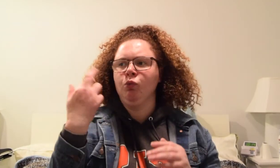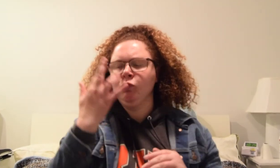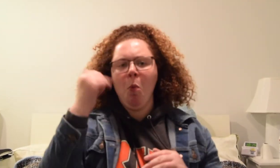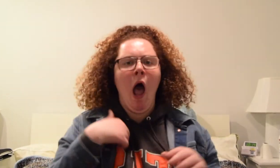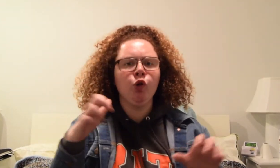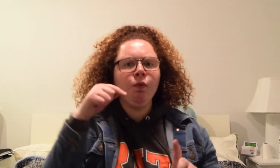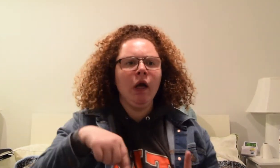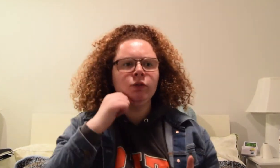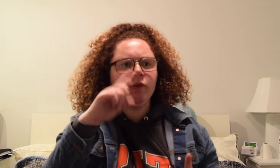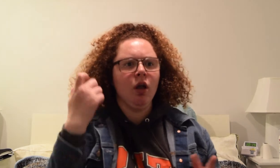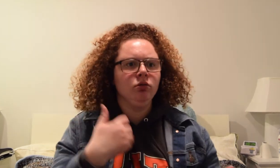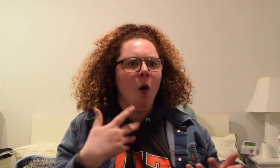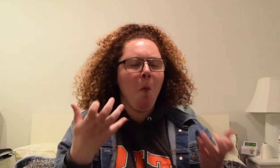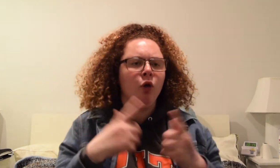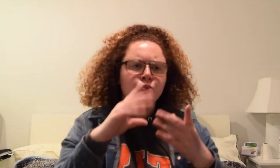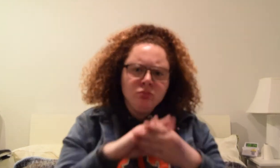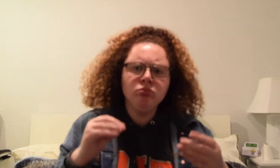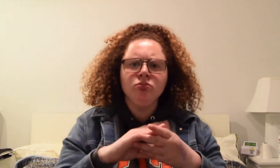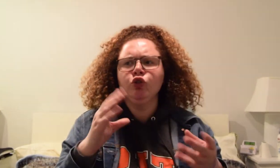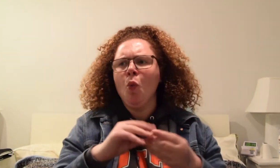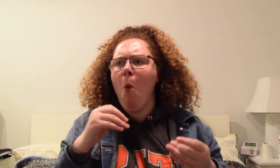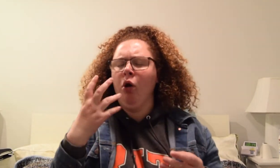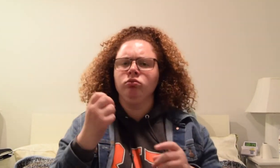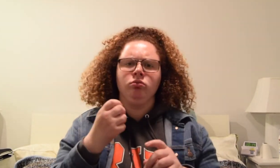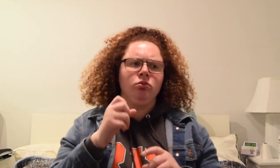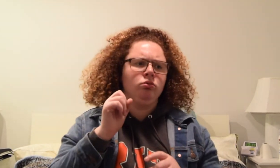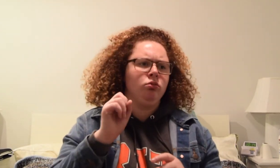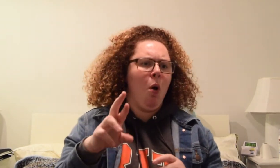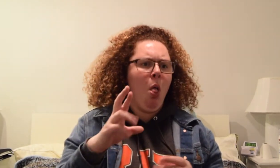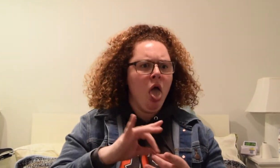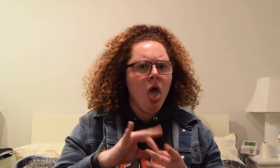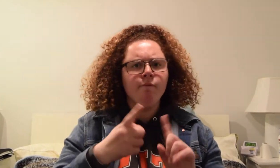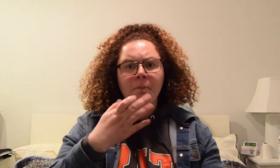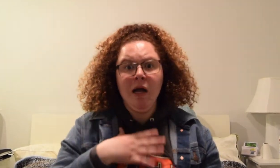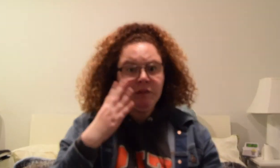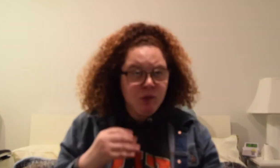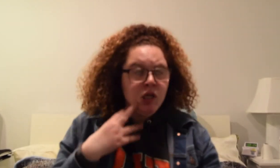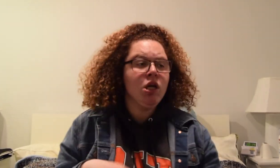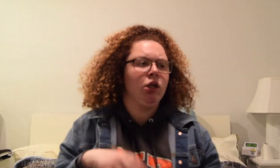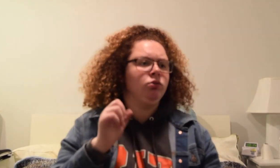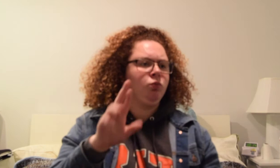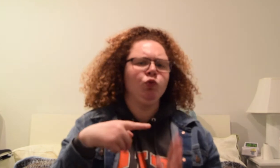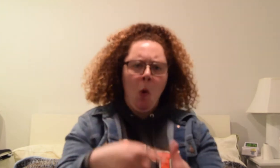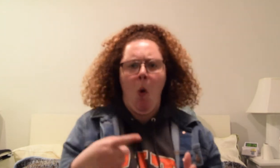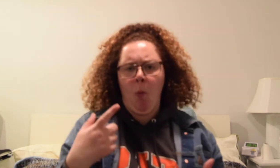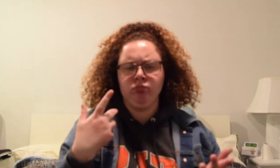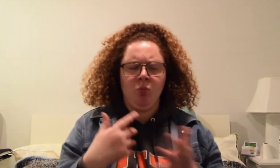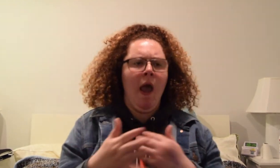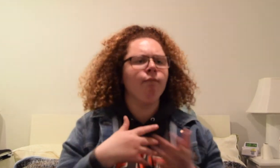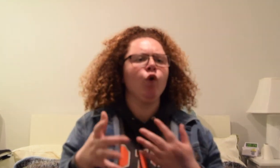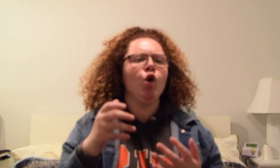The main reason why I do this because I want to share my experiences and/or show whatever